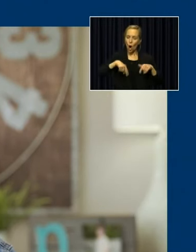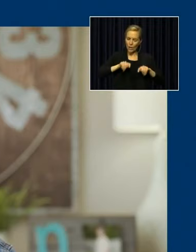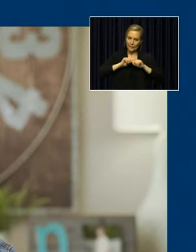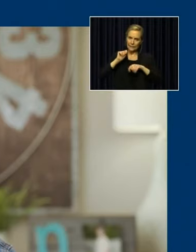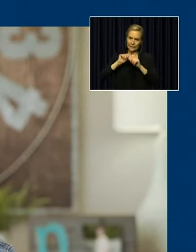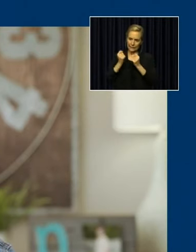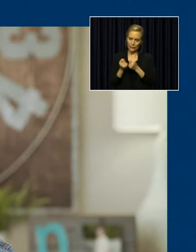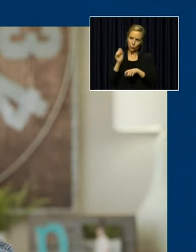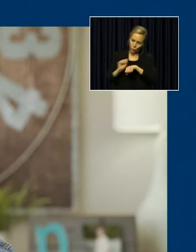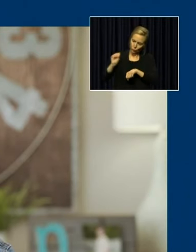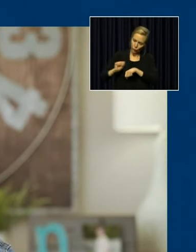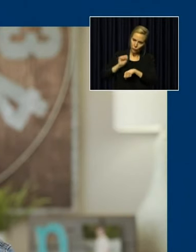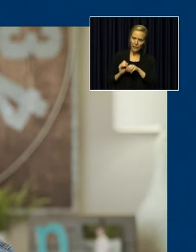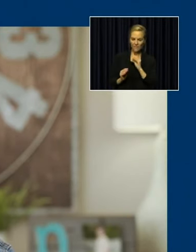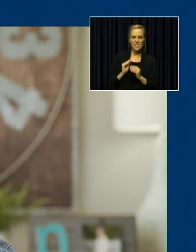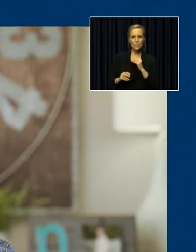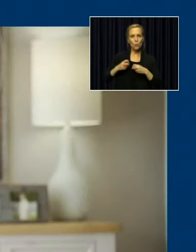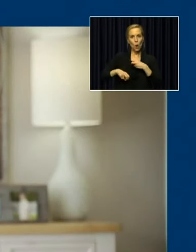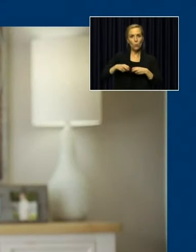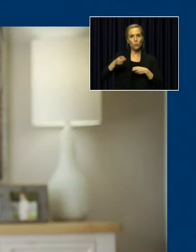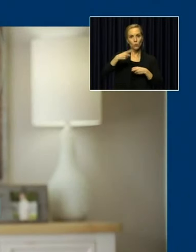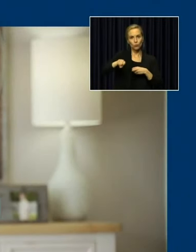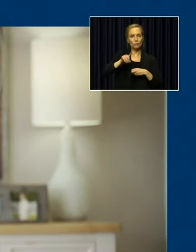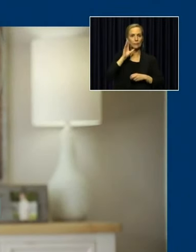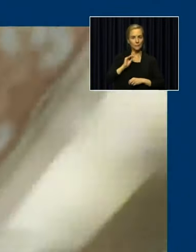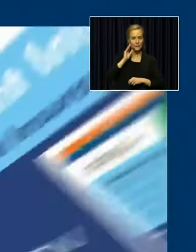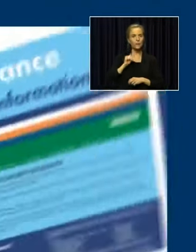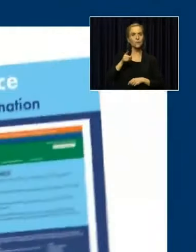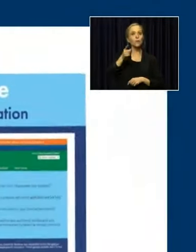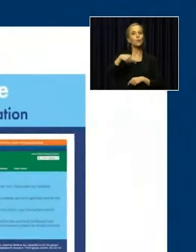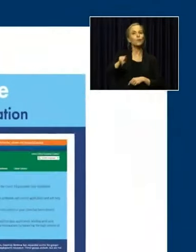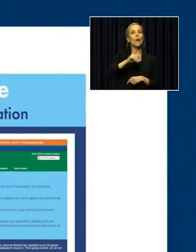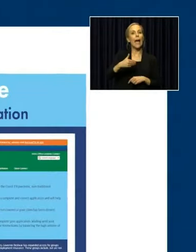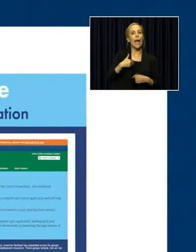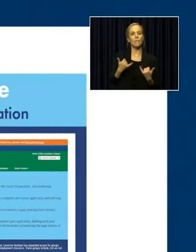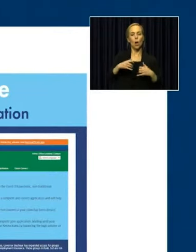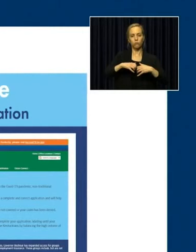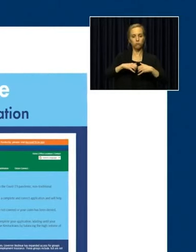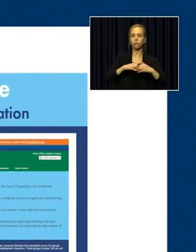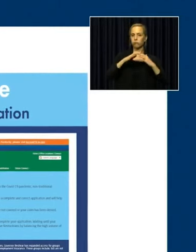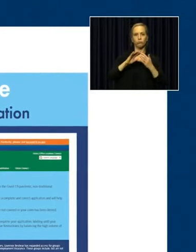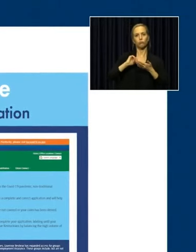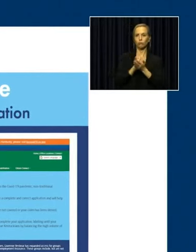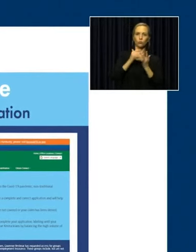FRIEND ABOUT THE TEAM KENTUCKY FUND ON SOCIAL MEDIA BY AUCTION